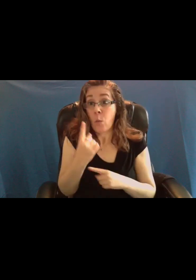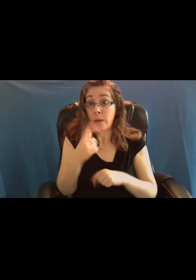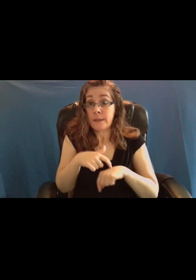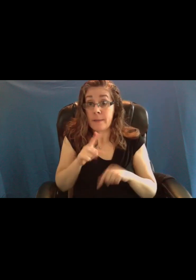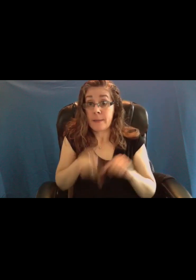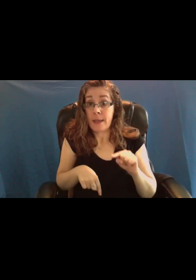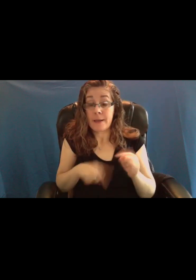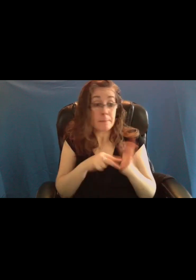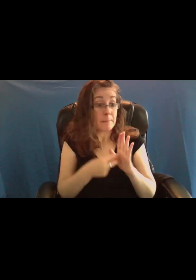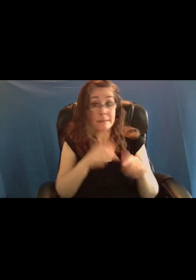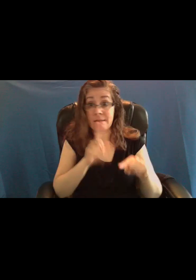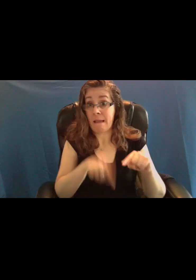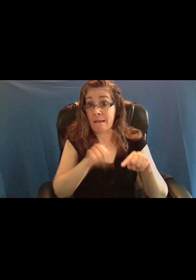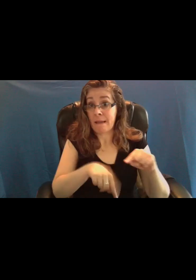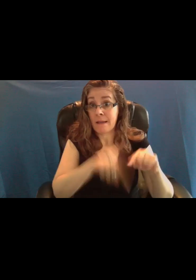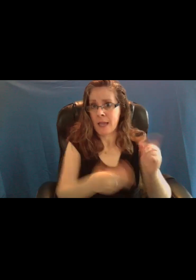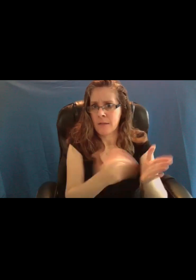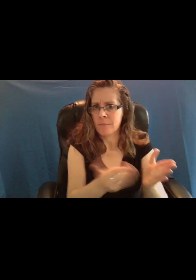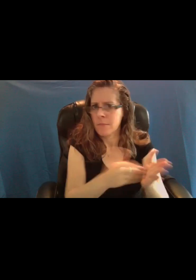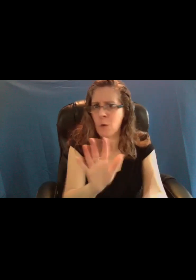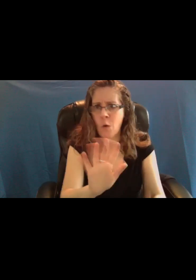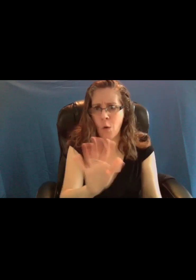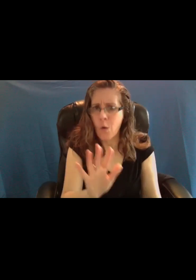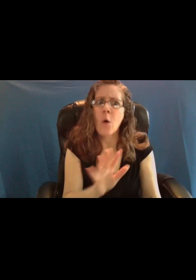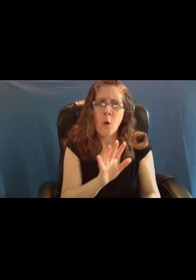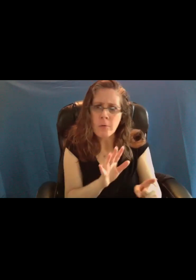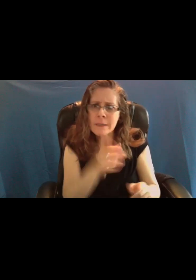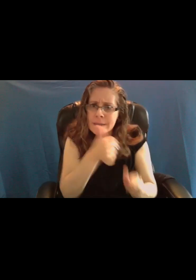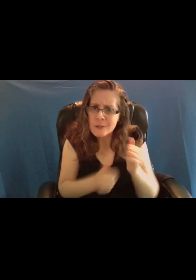because you may have denied a request at one time, it doesn't